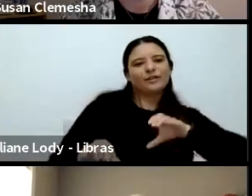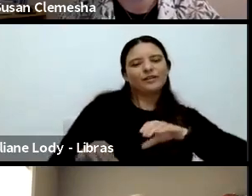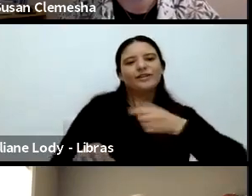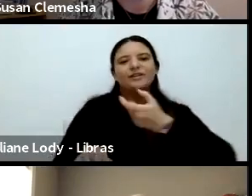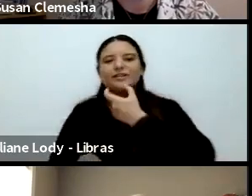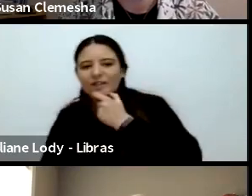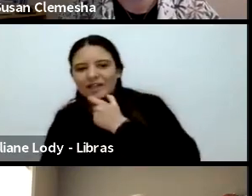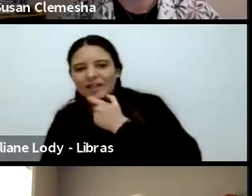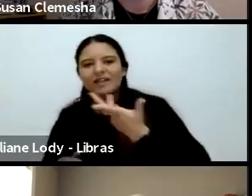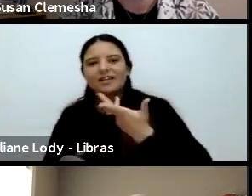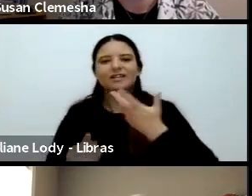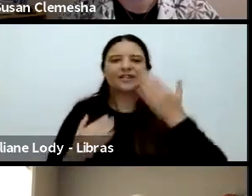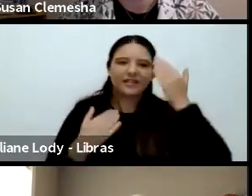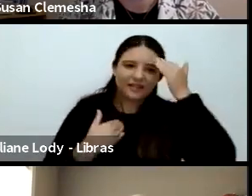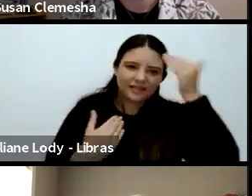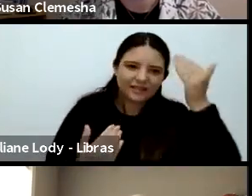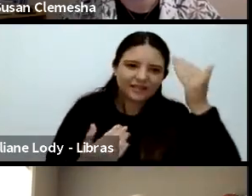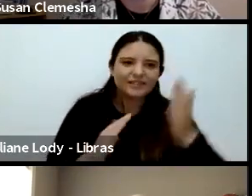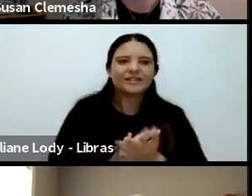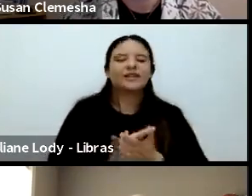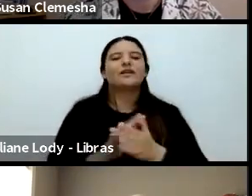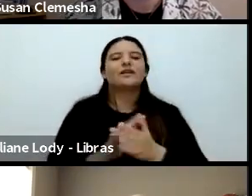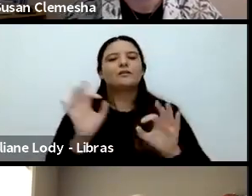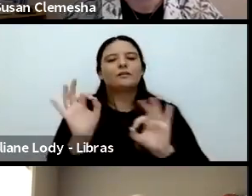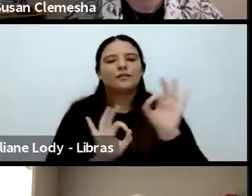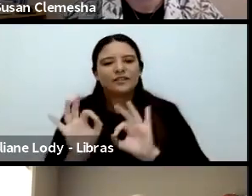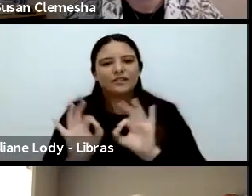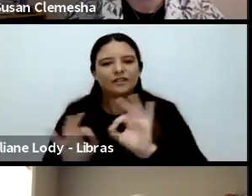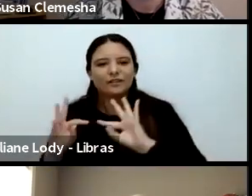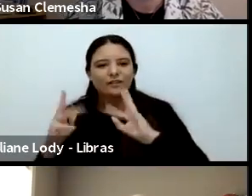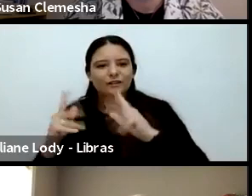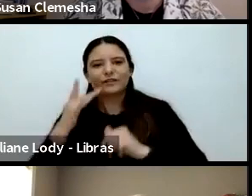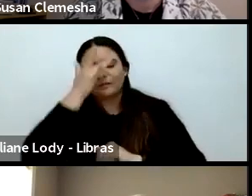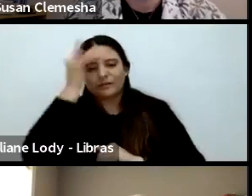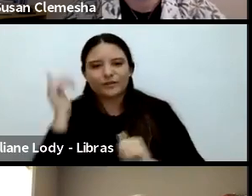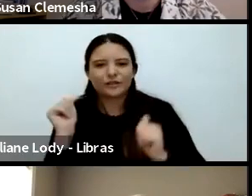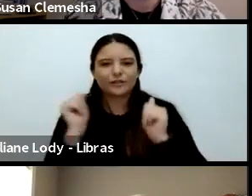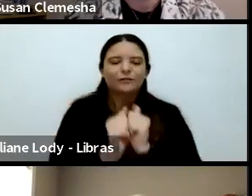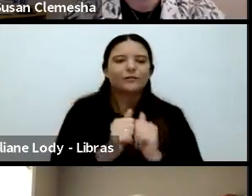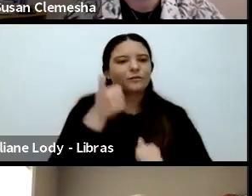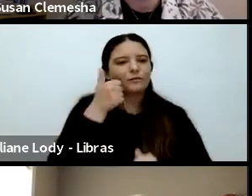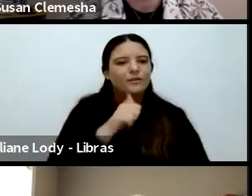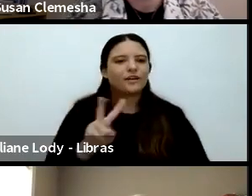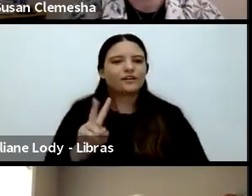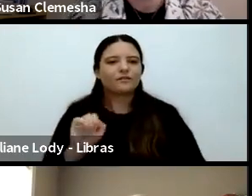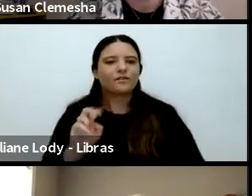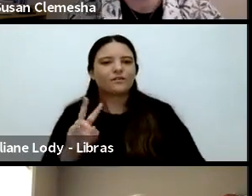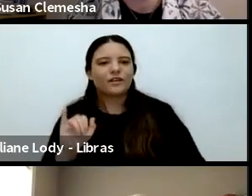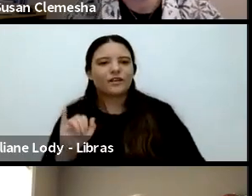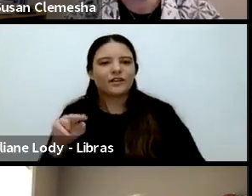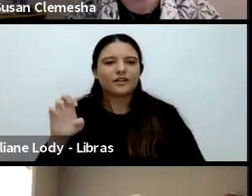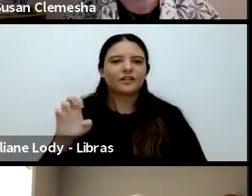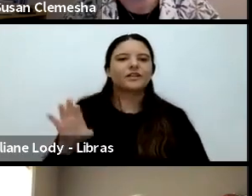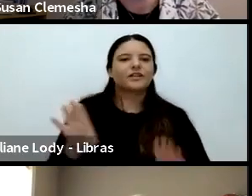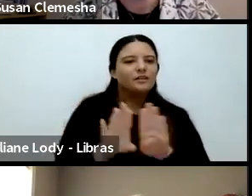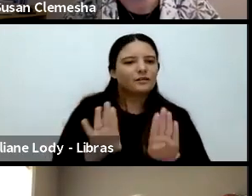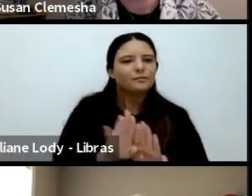Portuguese all the people who are here with. th us today they are th us today the organizers of these meetings will be here in d he lied he science d he lied he signed some people